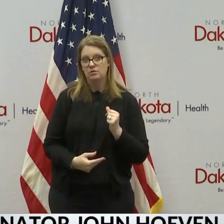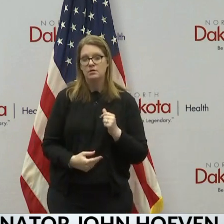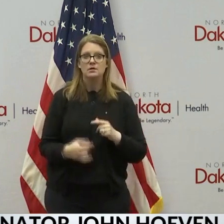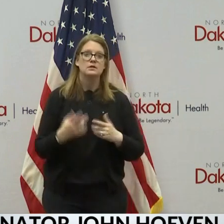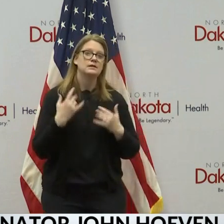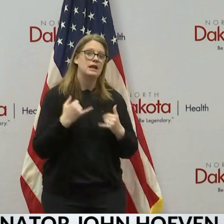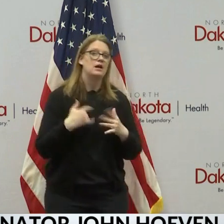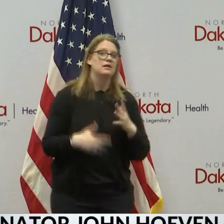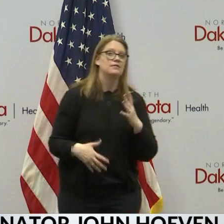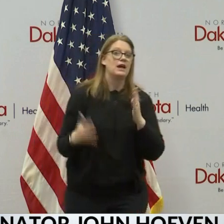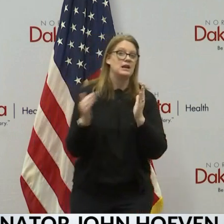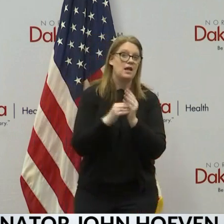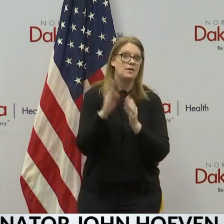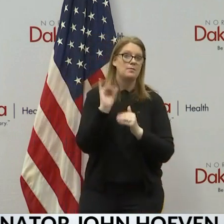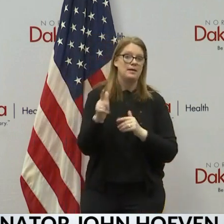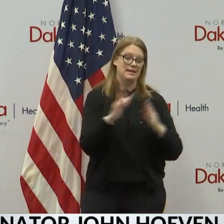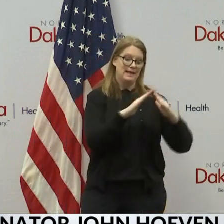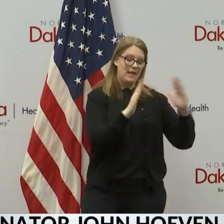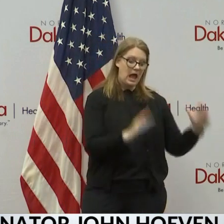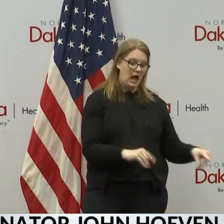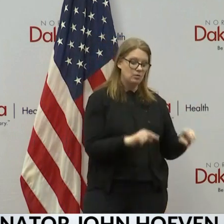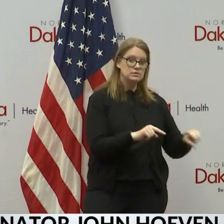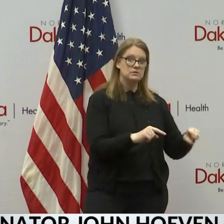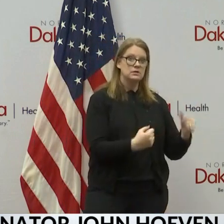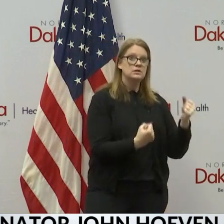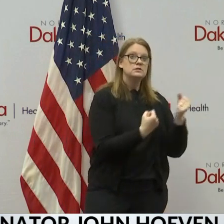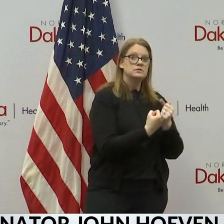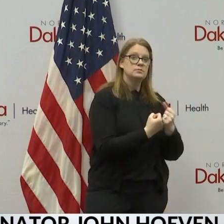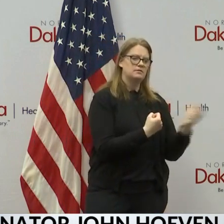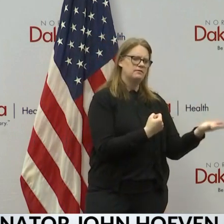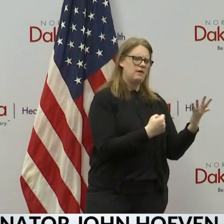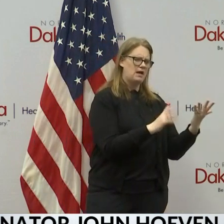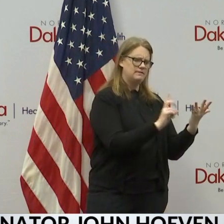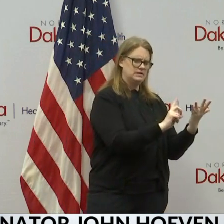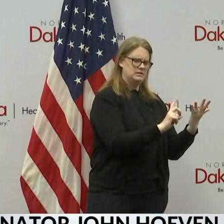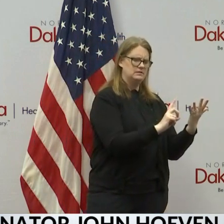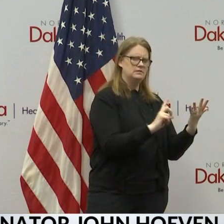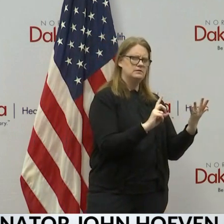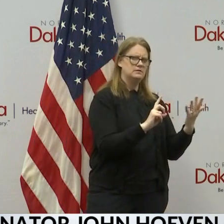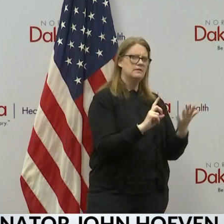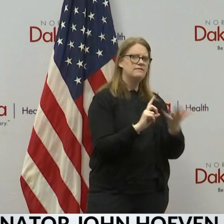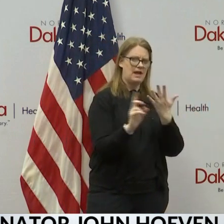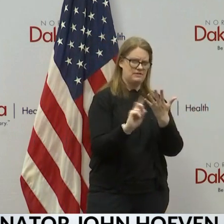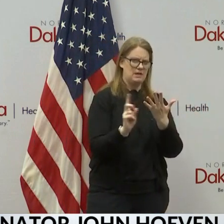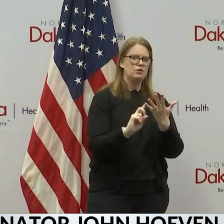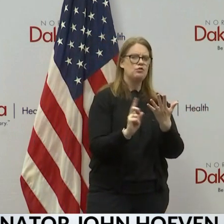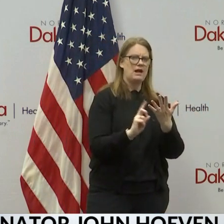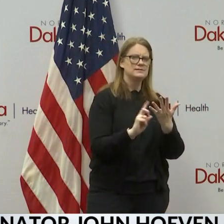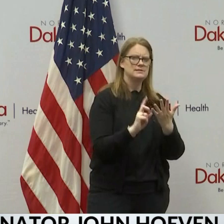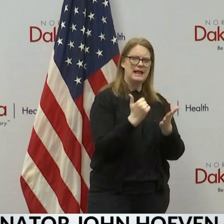NOT AGREE TO IT. WE GOT IT THROUGH THE SENATE AND I ALSO HAVE A COMPANION